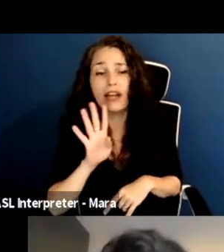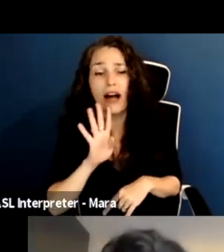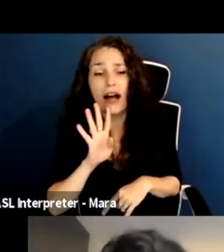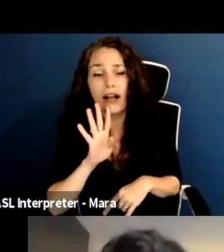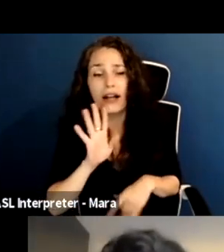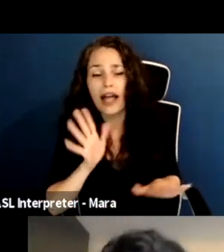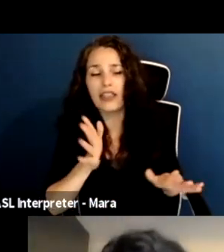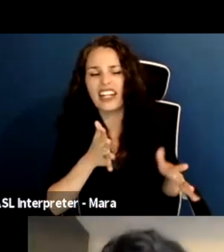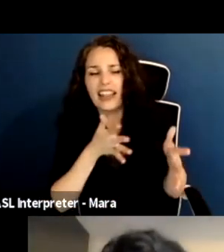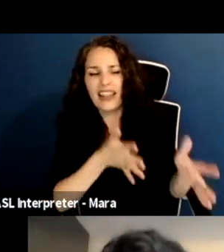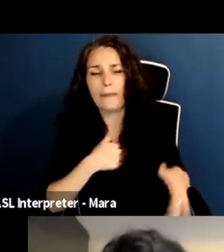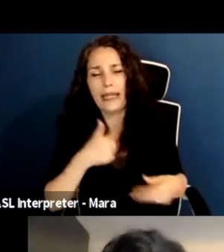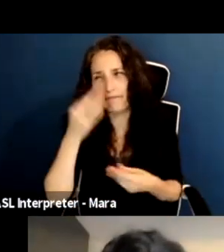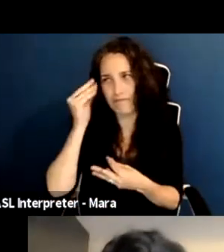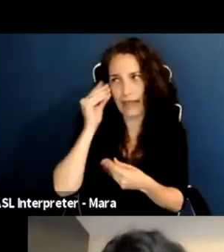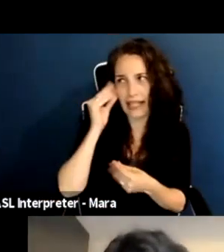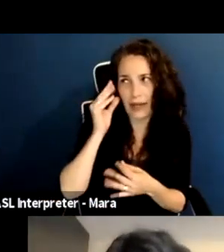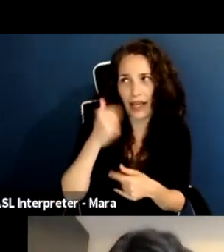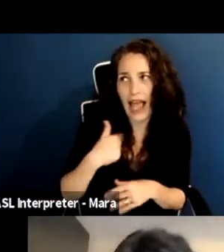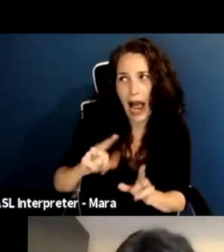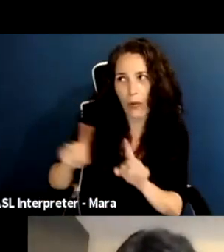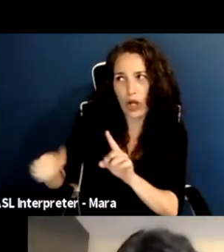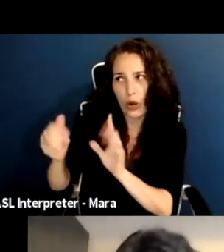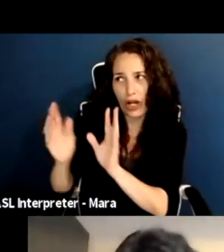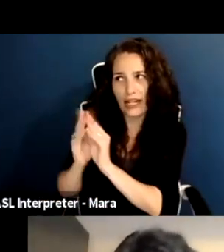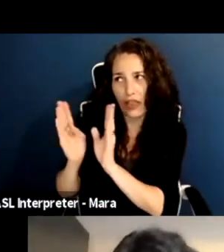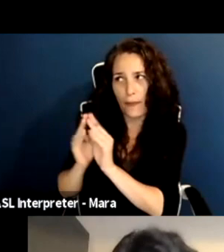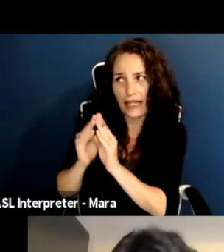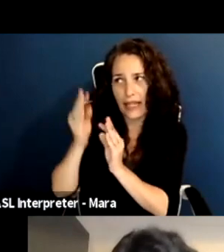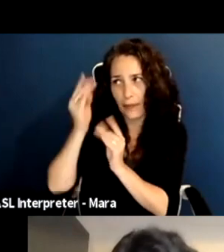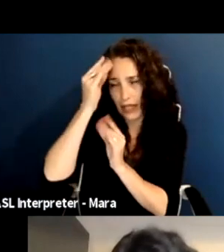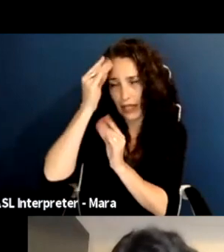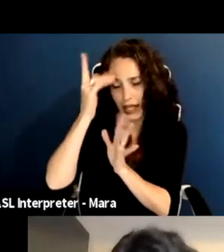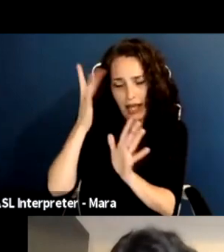And I would go to another meeting. I would get really fired up about the things